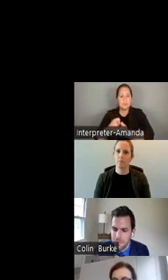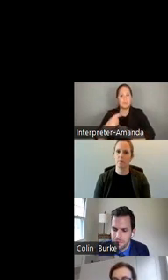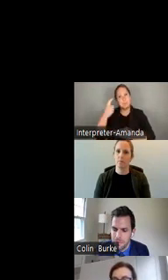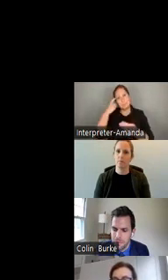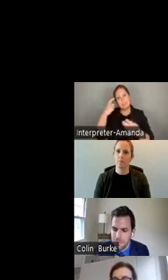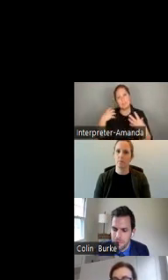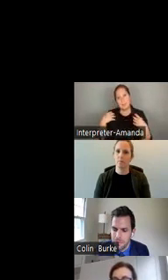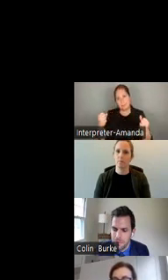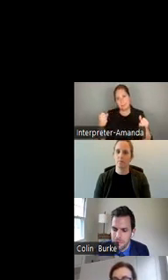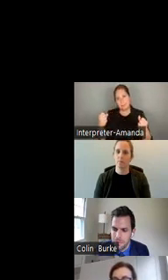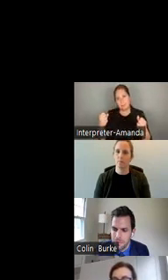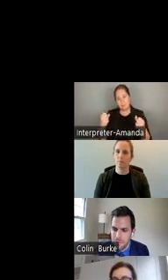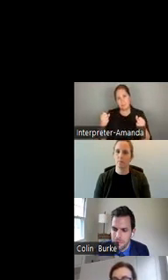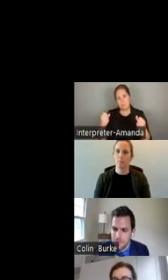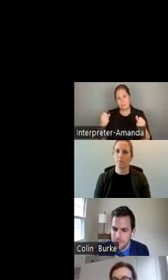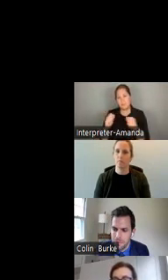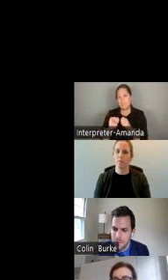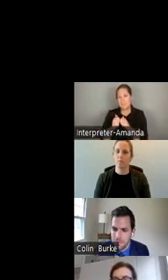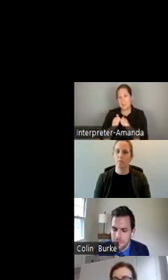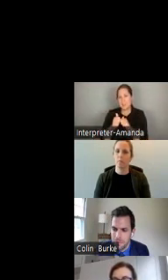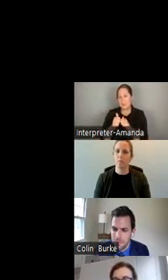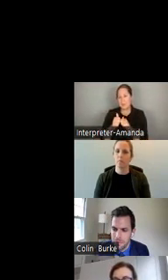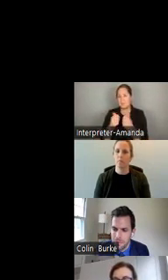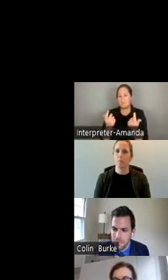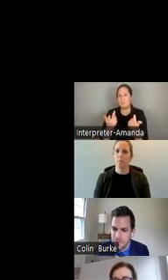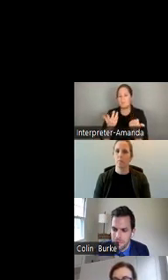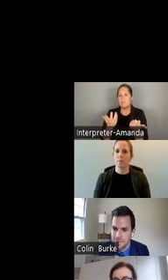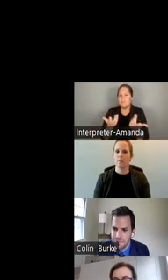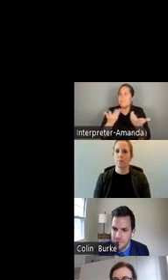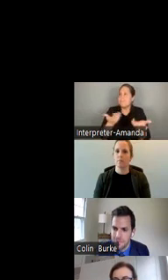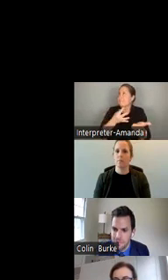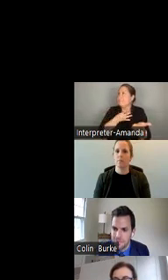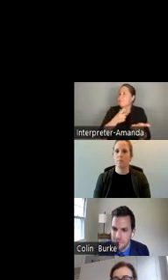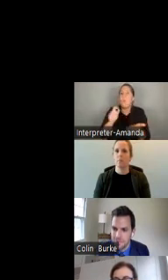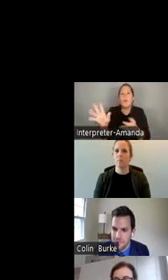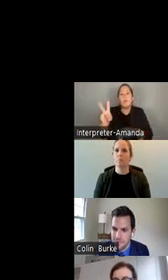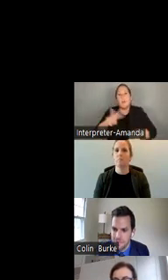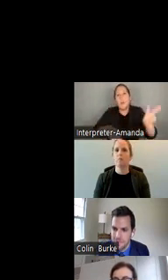might um what were your observations or evidence shows about the impact on the